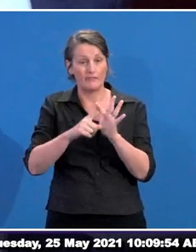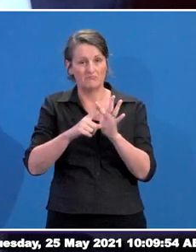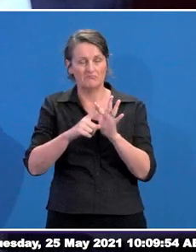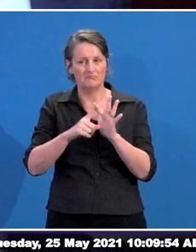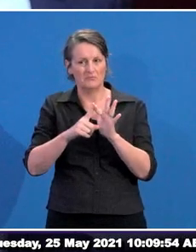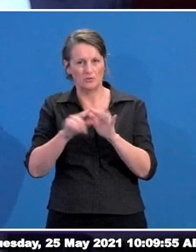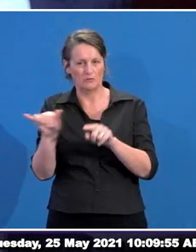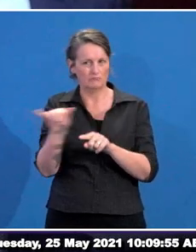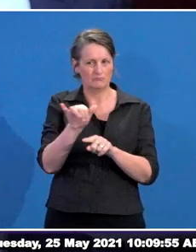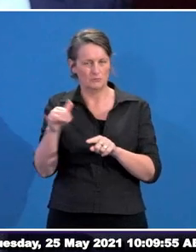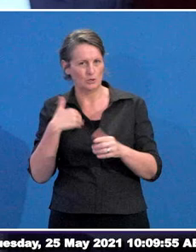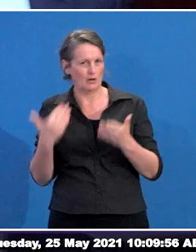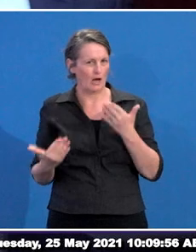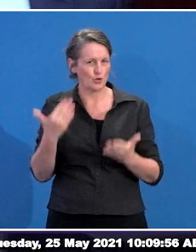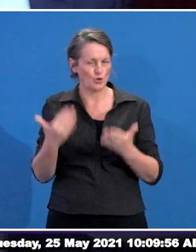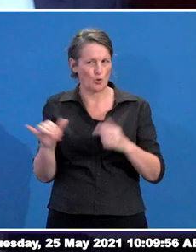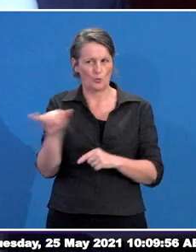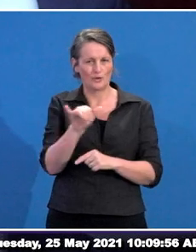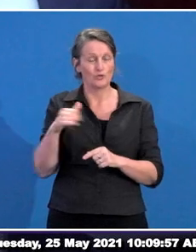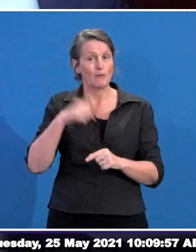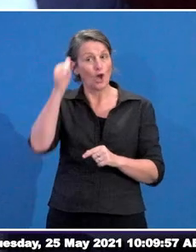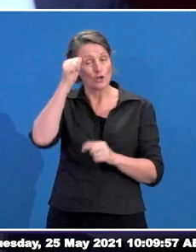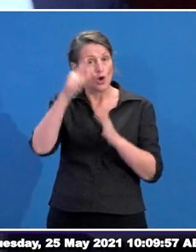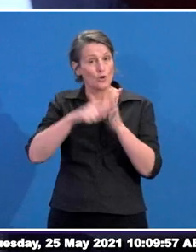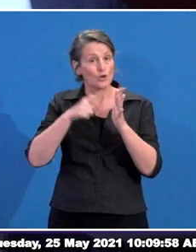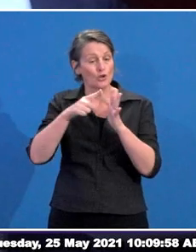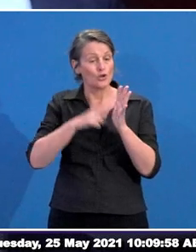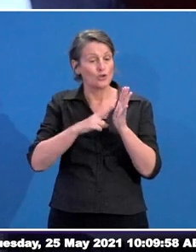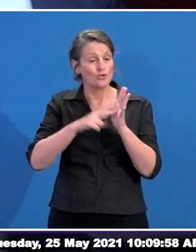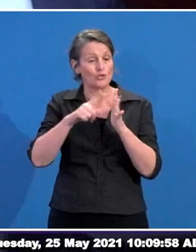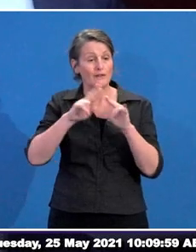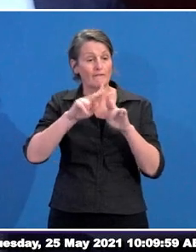but I know that Jennifer Luff was involved in this particular one.